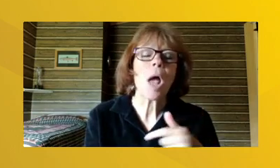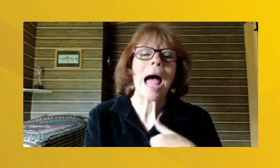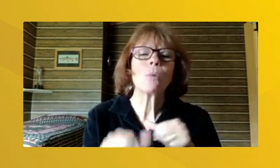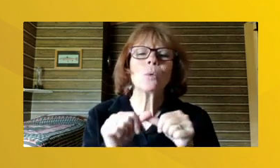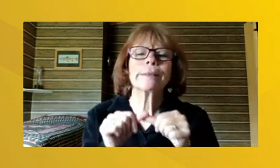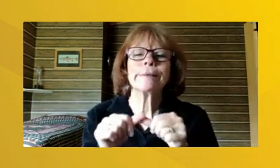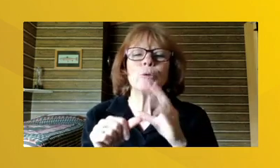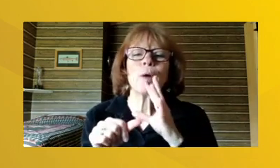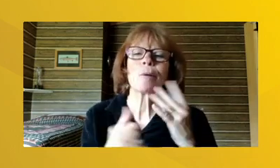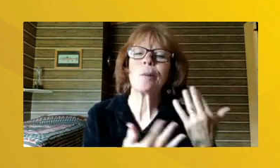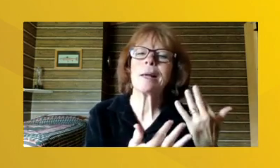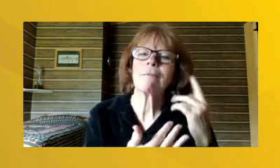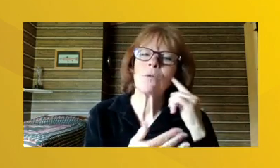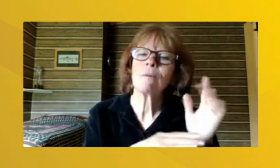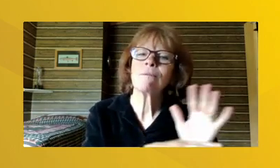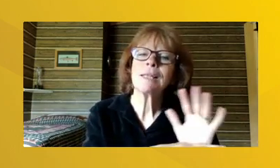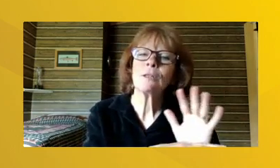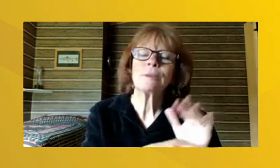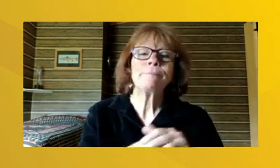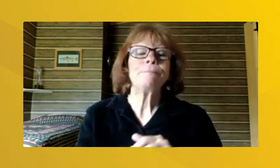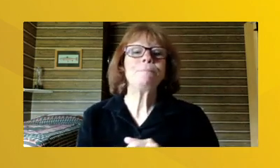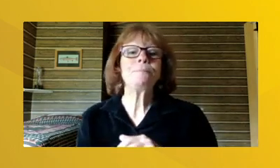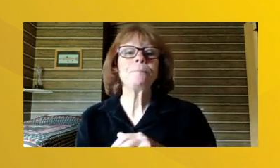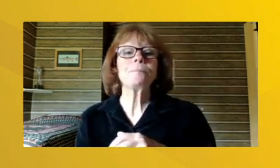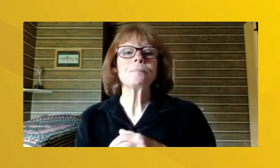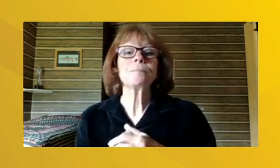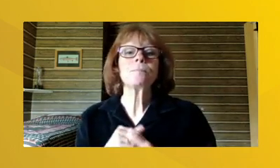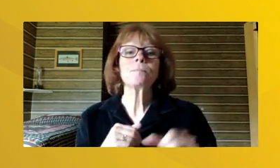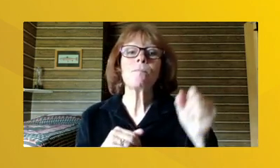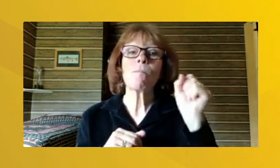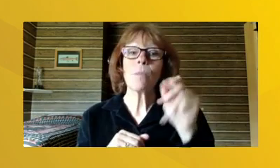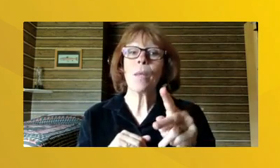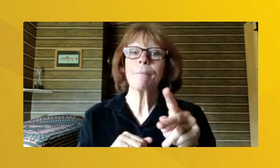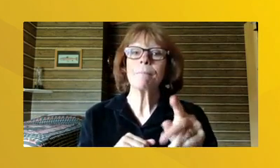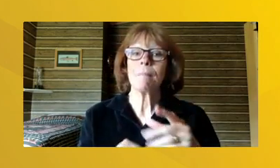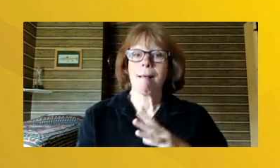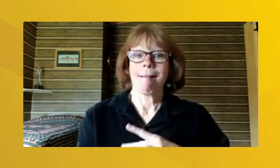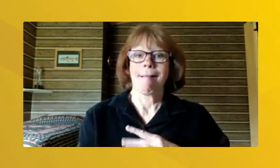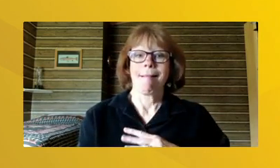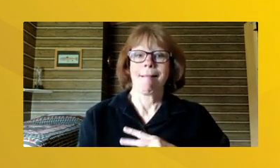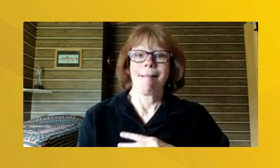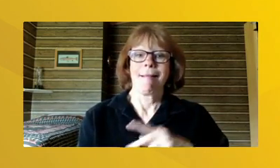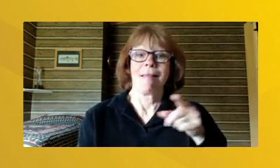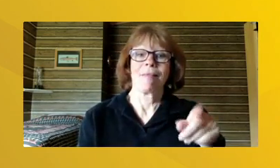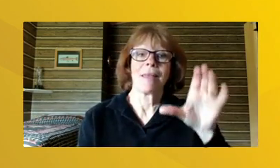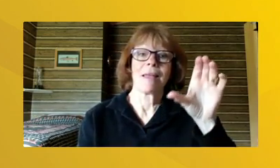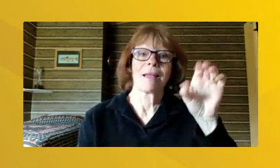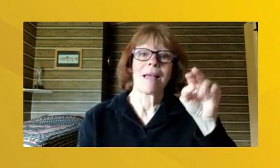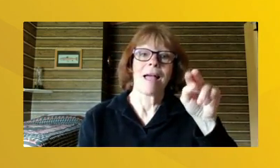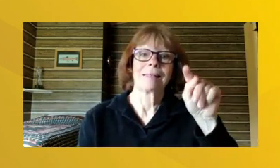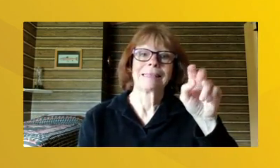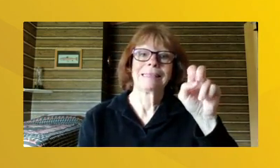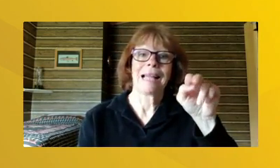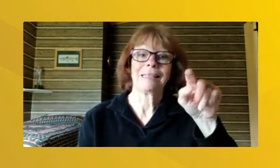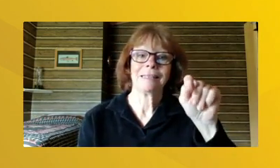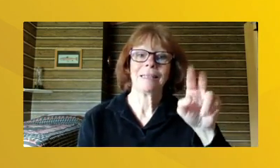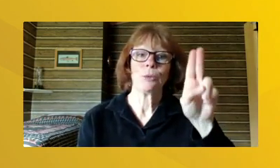So the really cool thing about these content units that Emily just talked about.